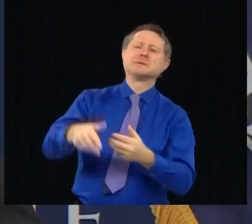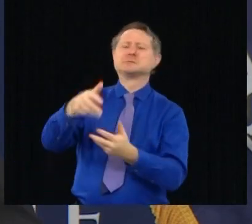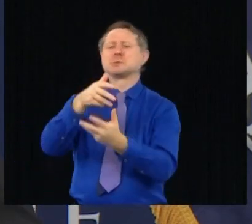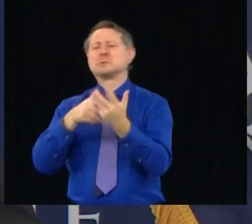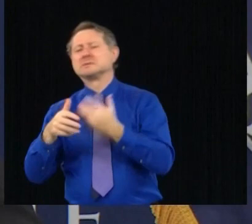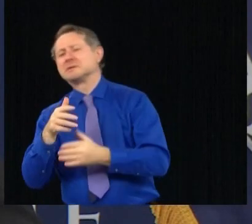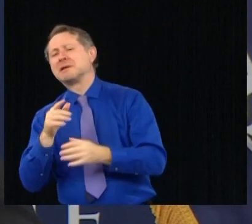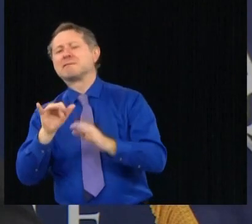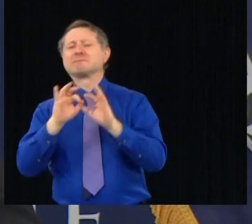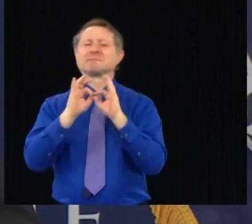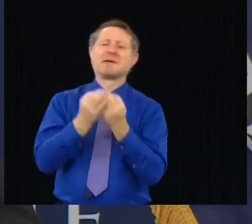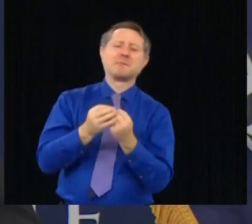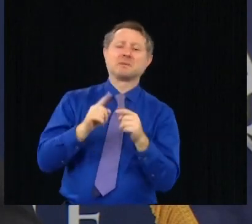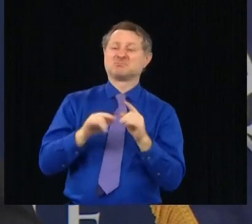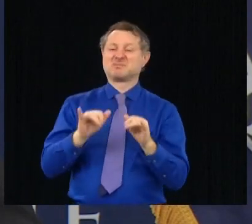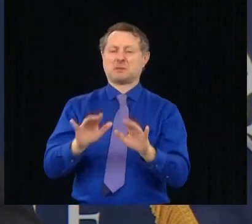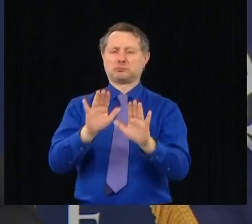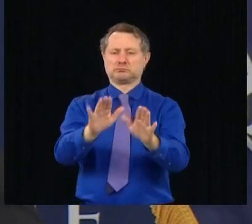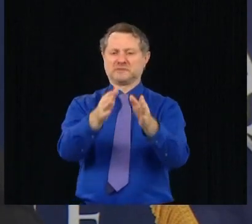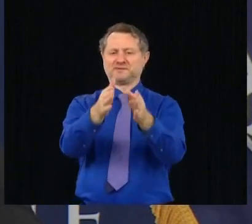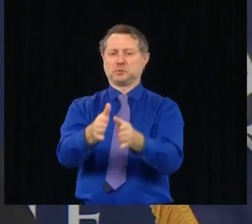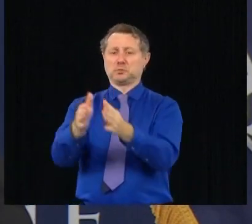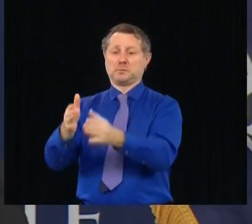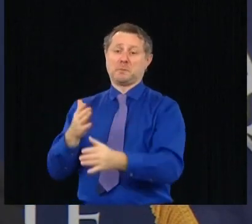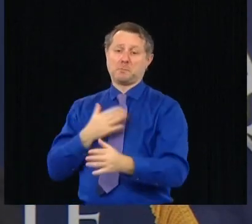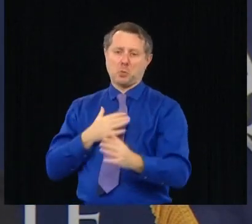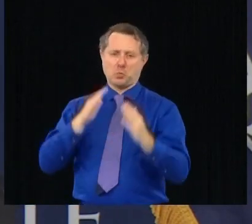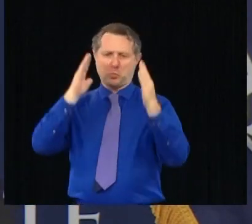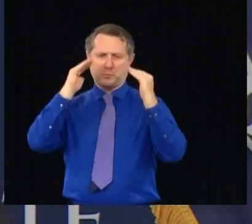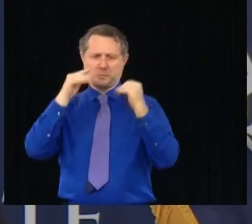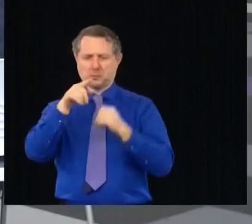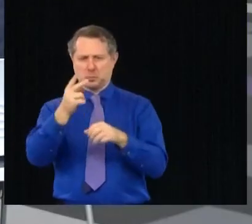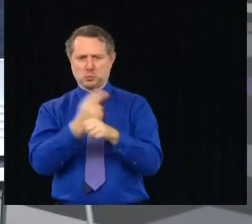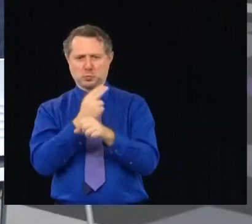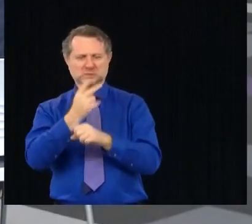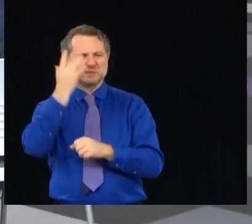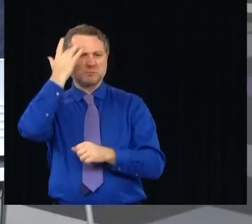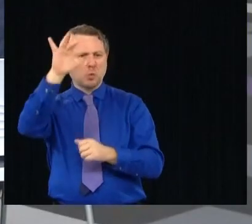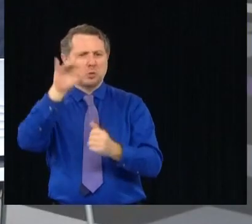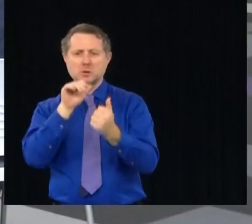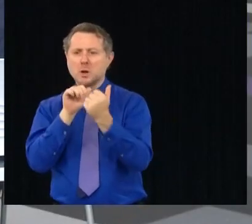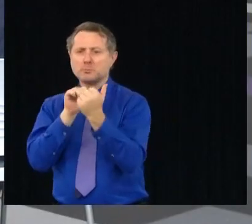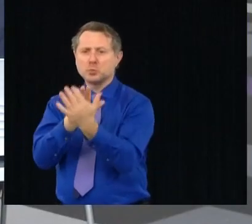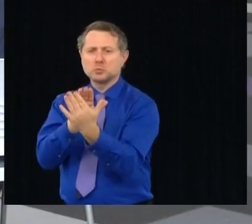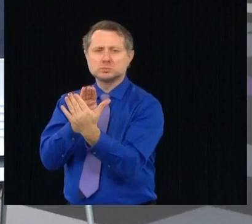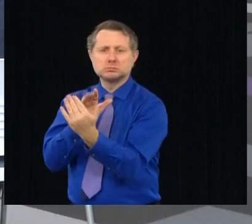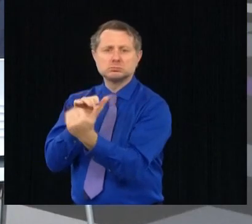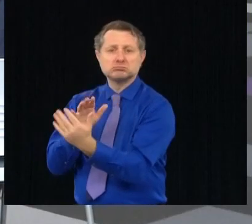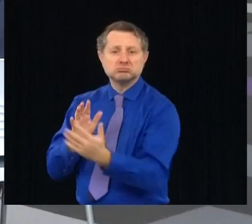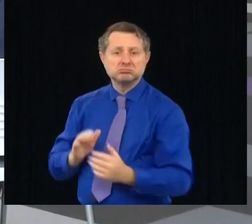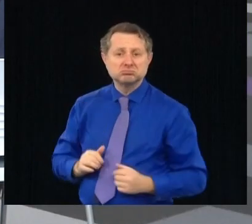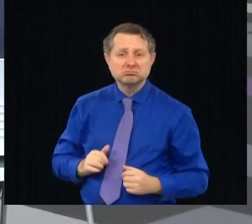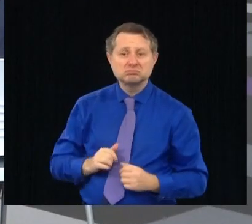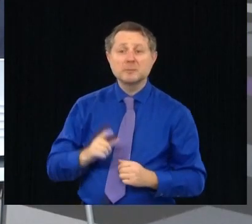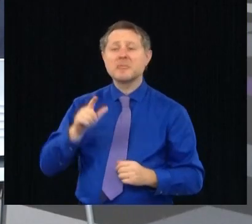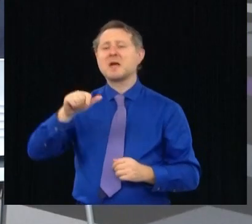THAT TELLS YOU HOW TO INTERACT WITH YOUR INTERNAL RELATIONSHIPS. THAT'S UP TO YOU.